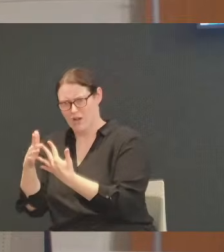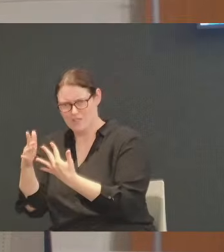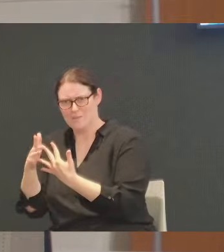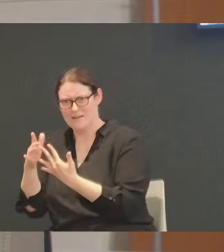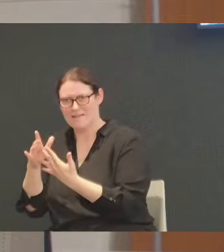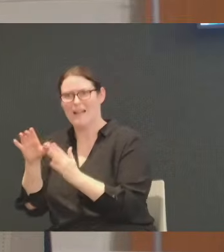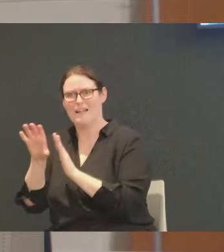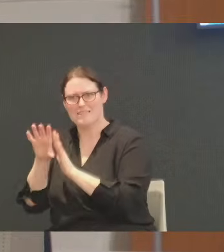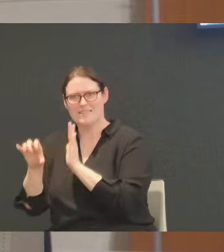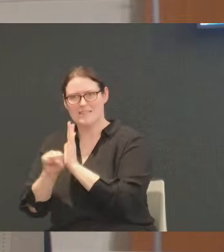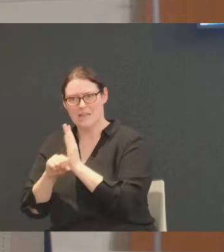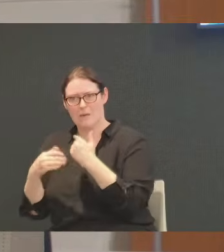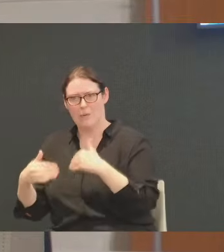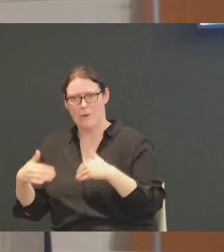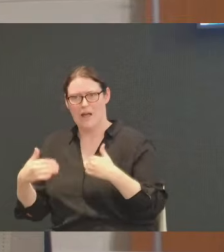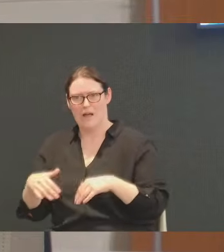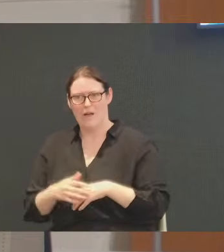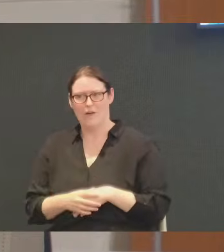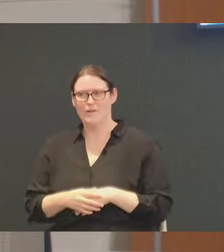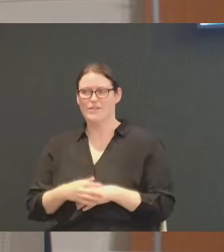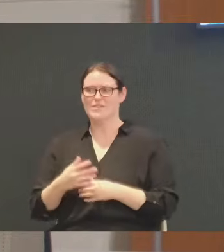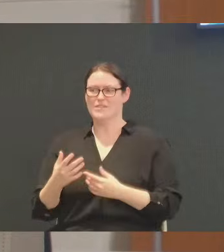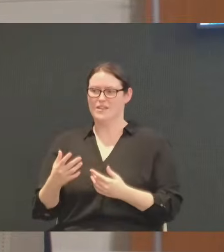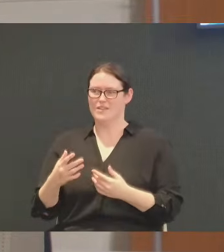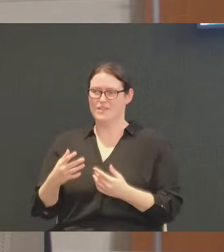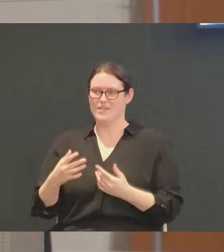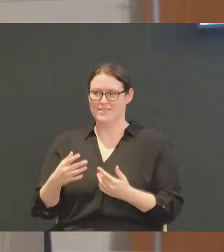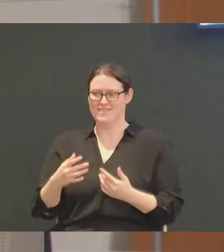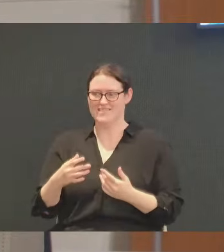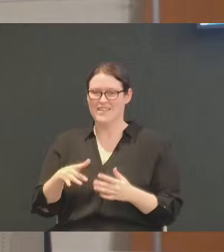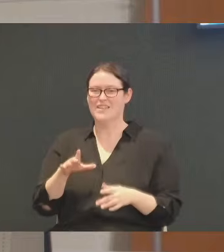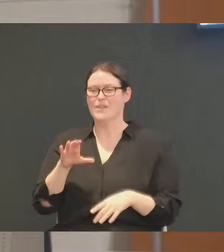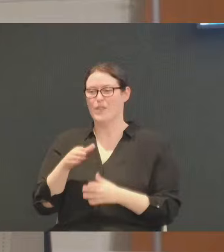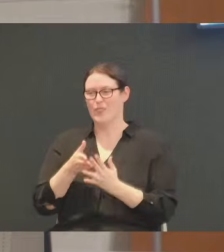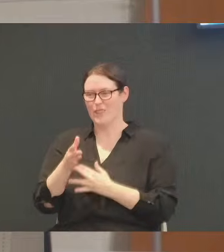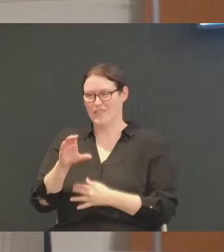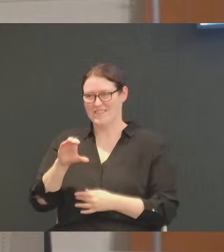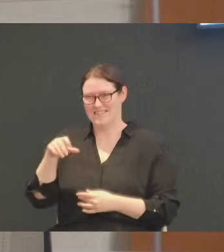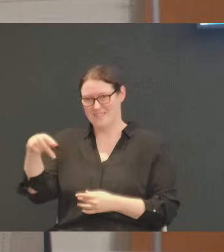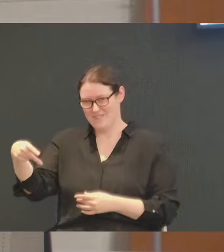and Community College. And whereas through the college credit plus program, students in grades